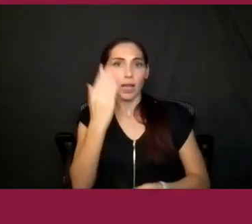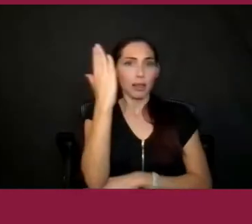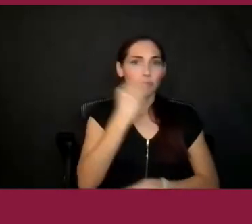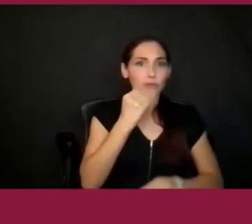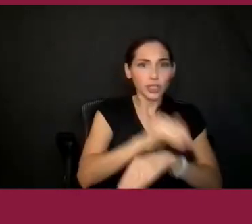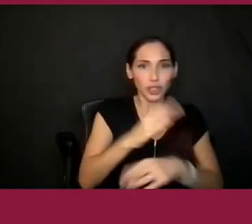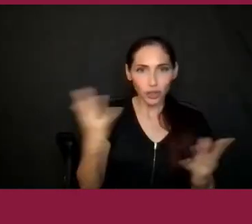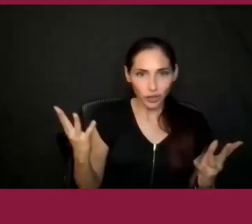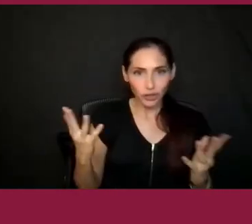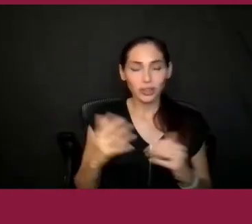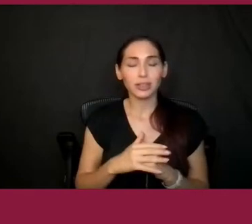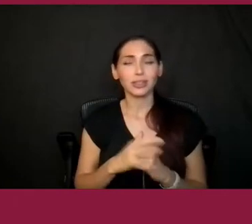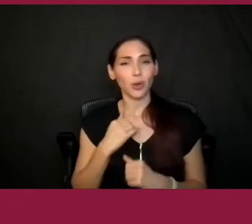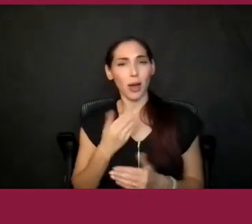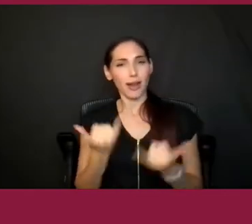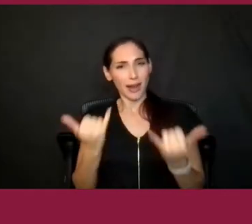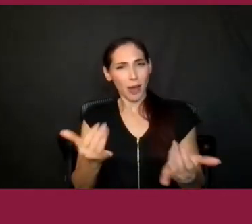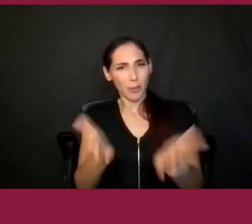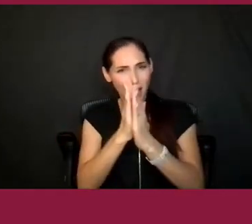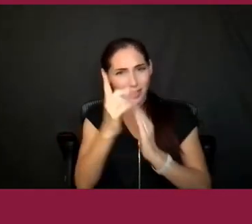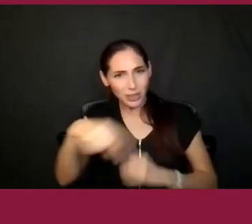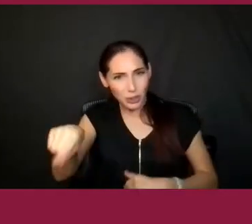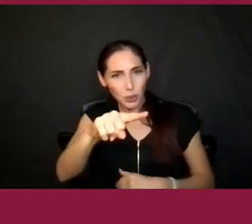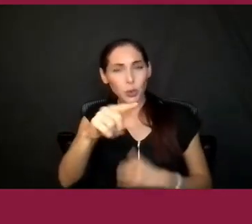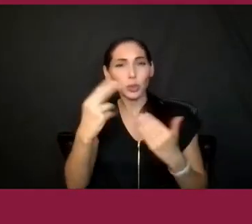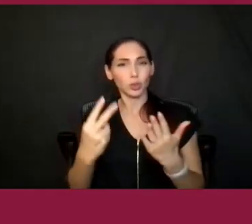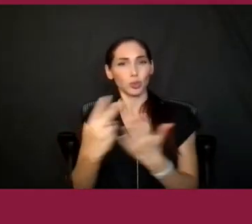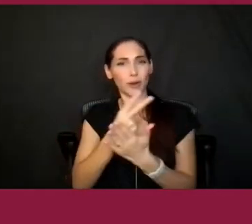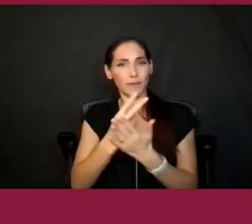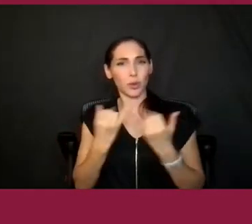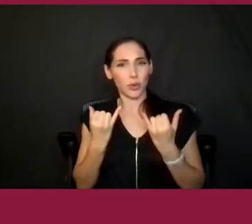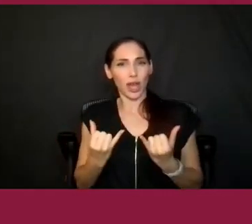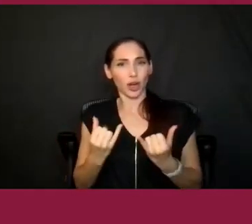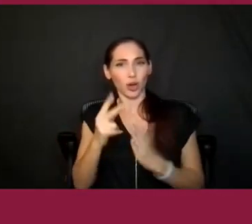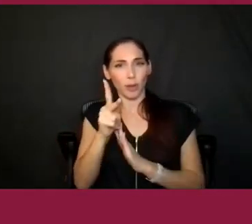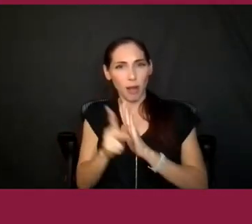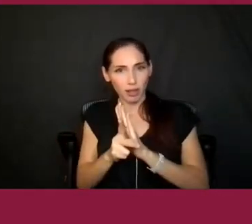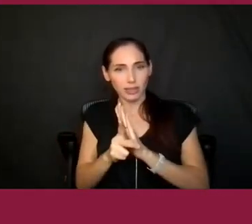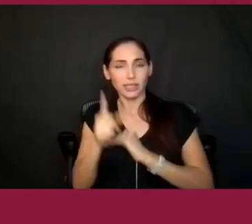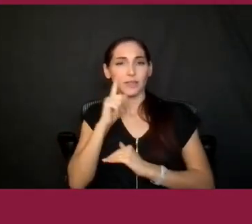I'm asking you to review the current policies and procedures for student athlete meal money